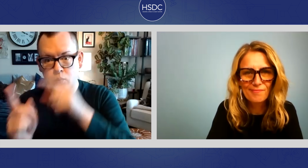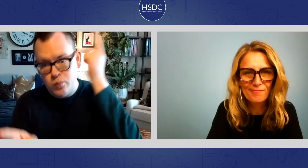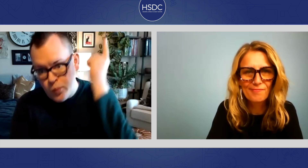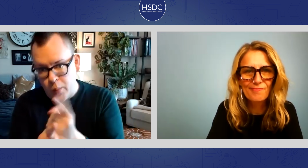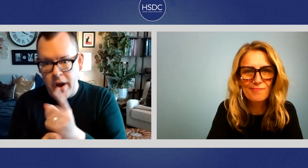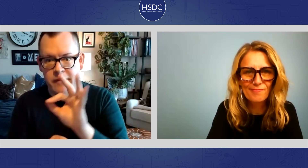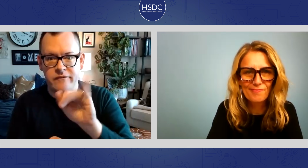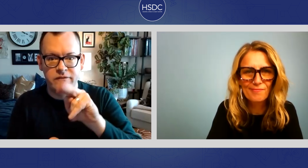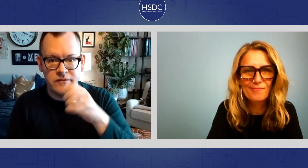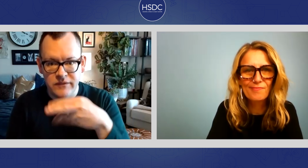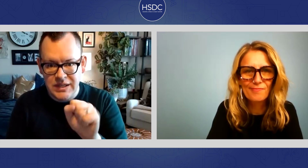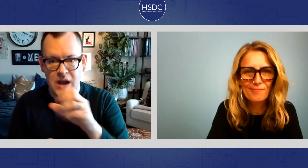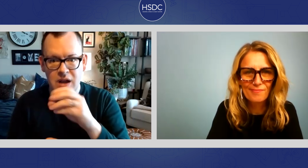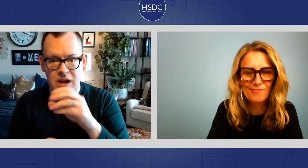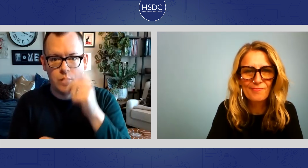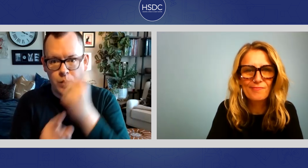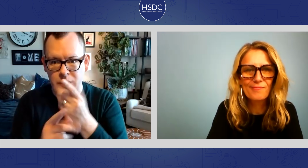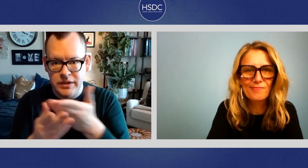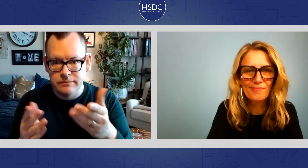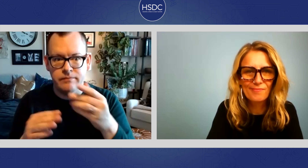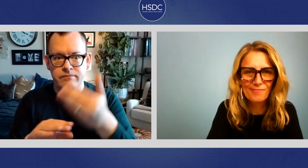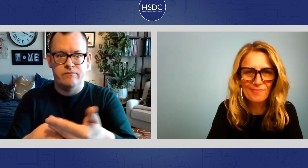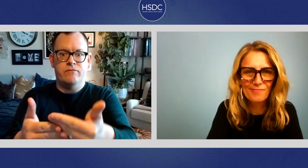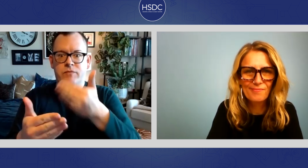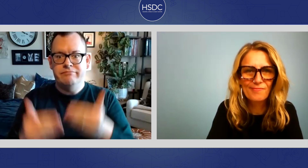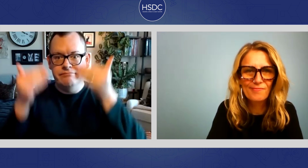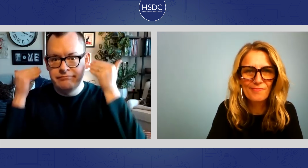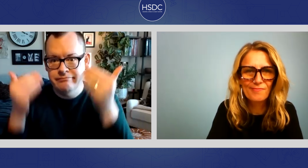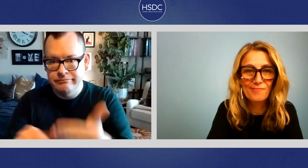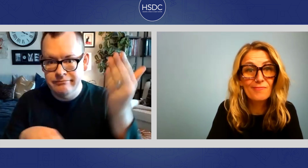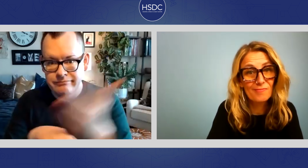picking the right finishes and the right elements before they start a remodel.